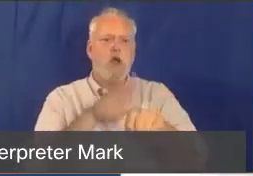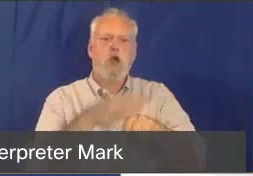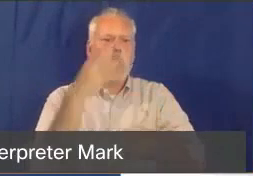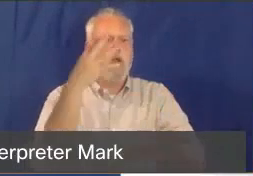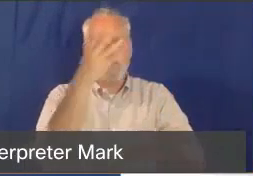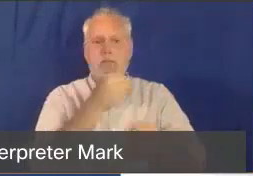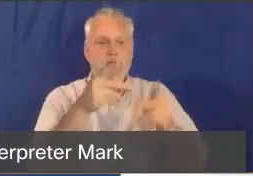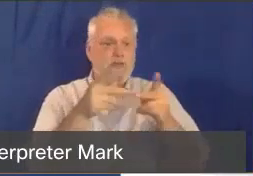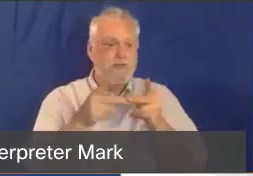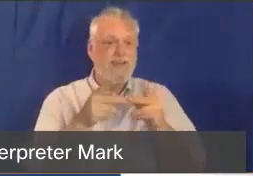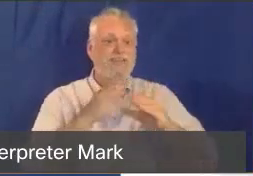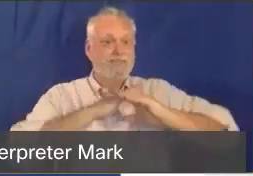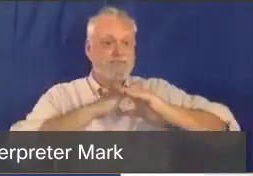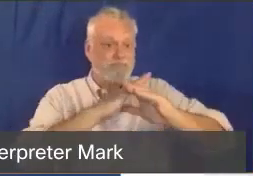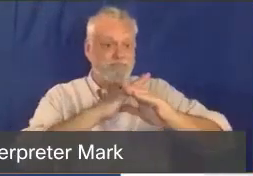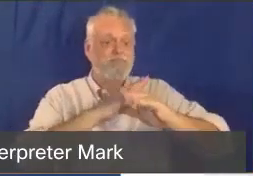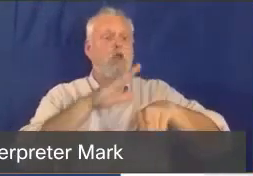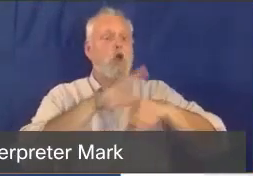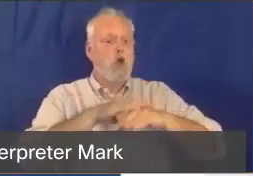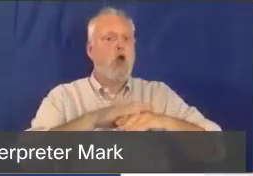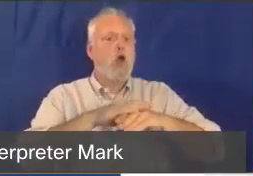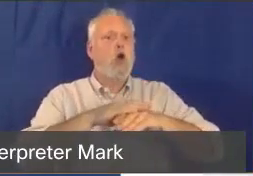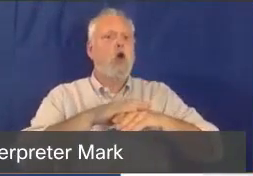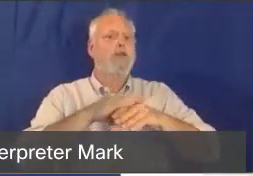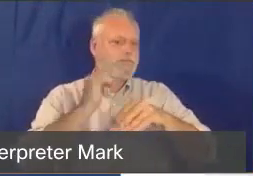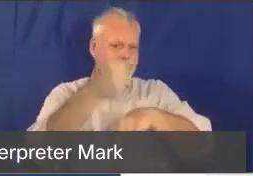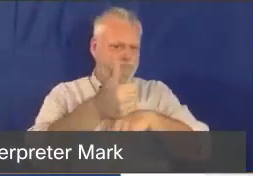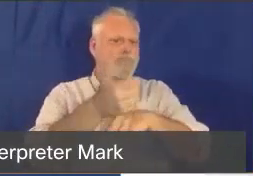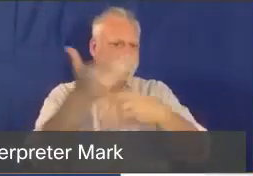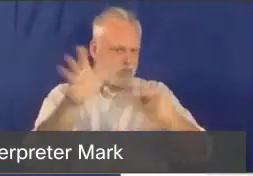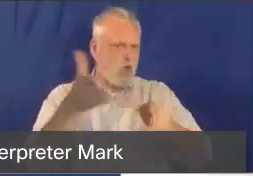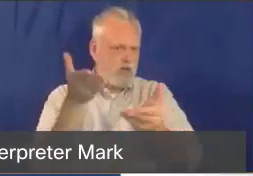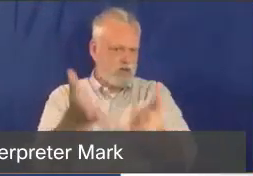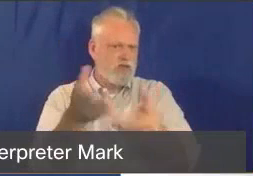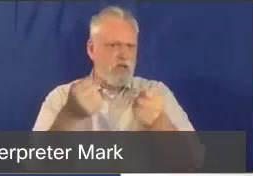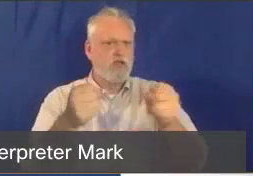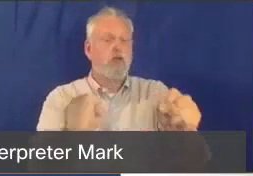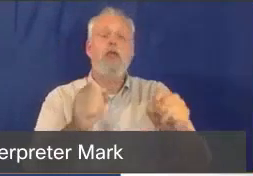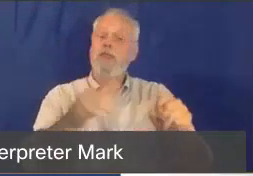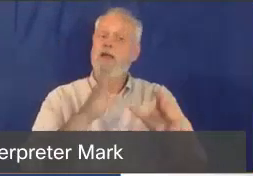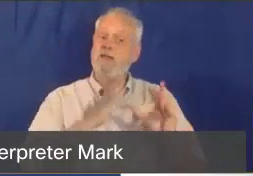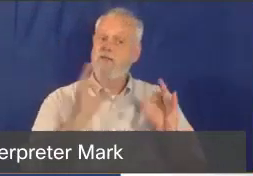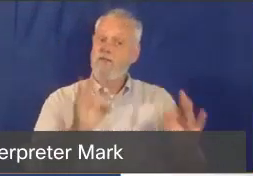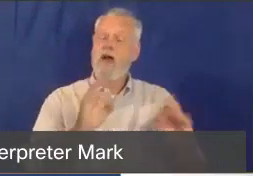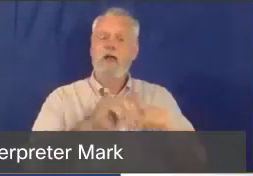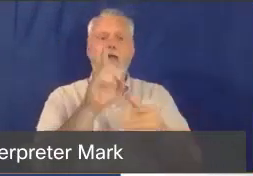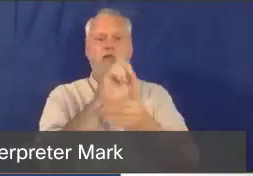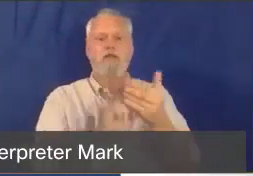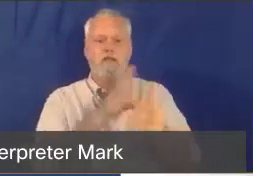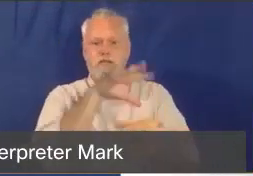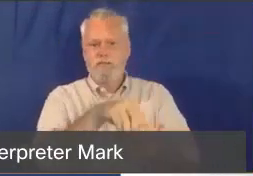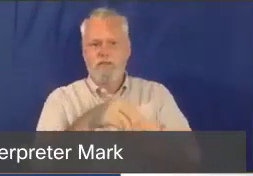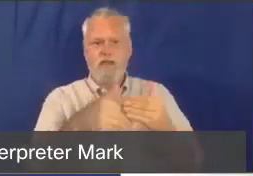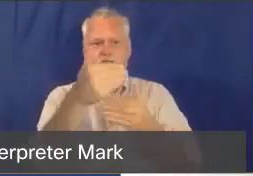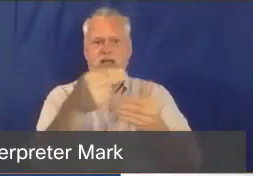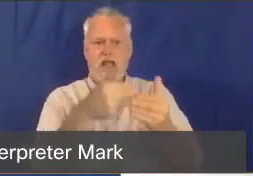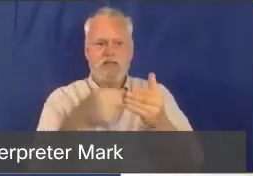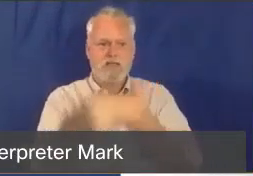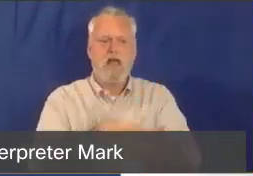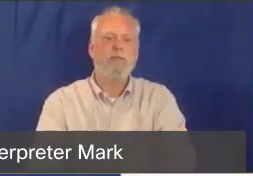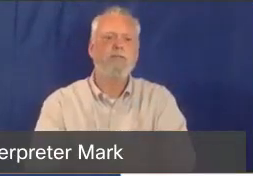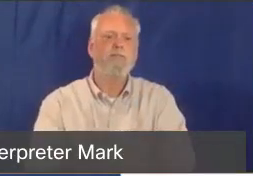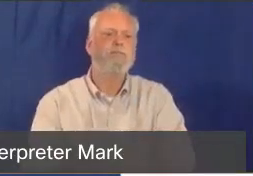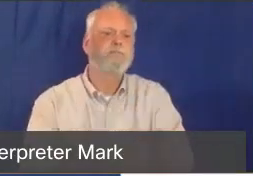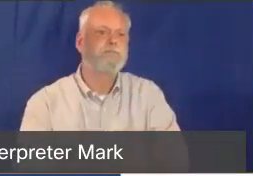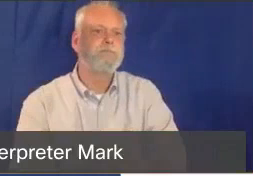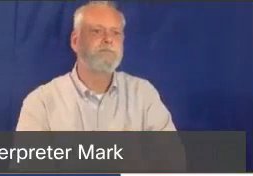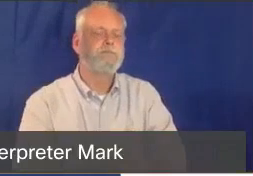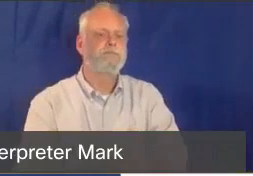That's protected, that's on the existing street and so that's all well and good but where the design really comes in, is that the next slide, which is what I'm going to dive into you dive into with you.